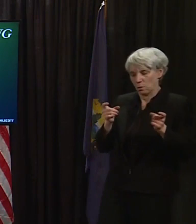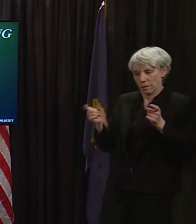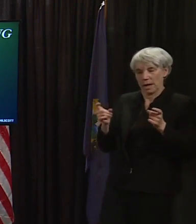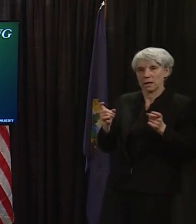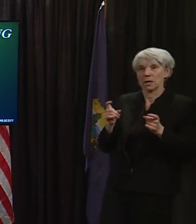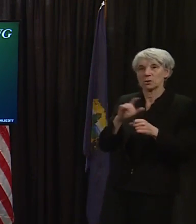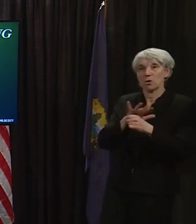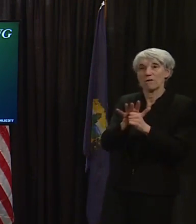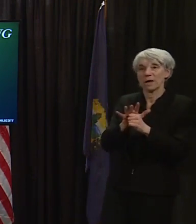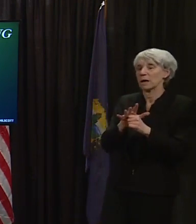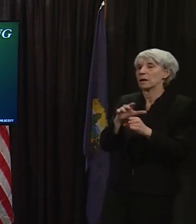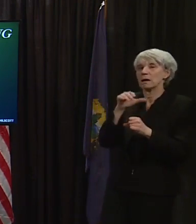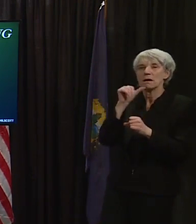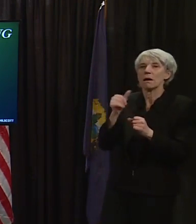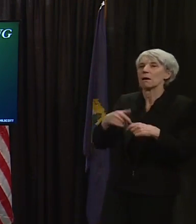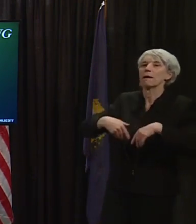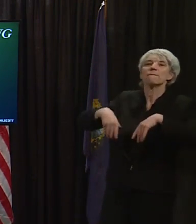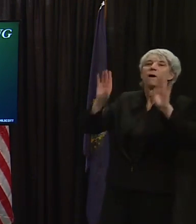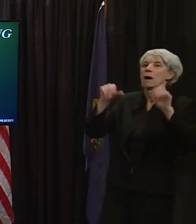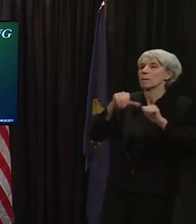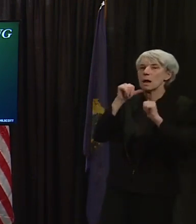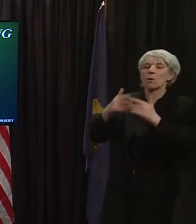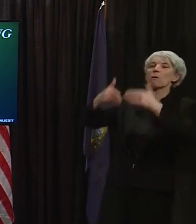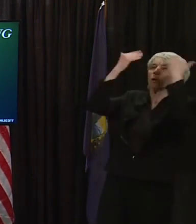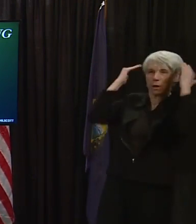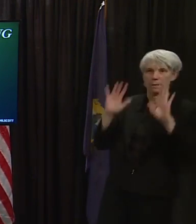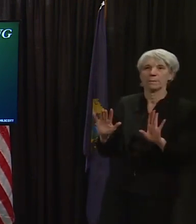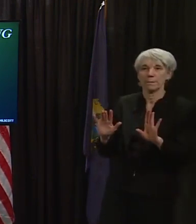Vermont pediatricians have been working through the pandemic to consider how to